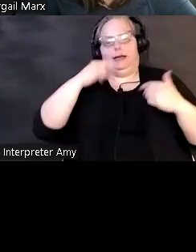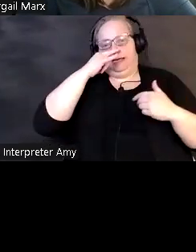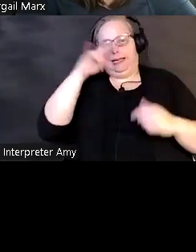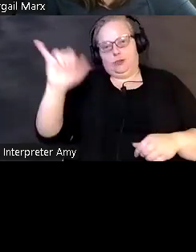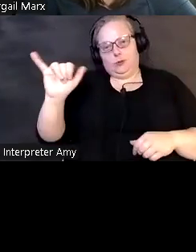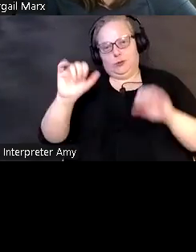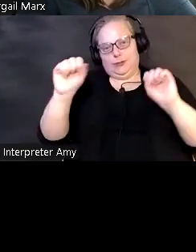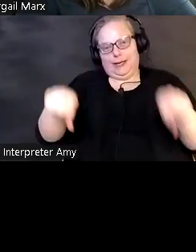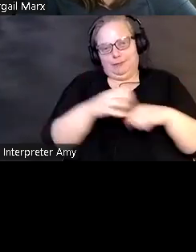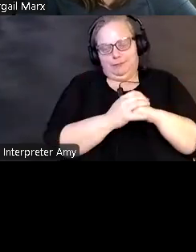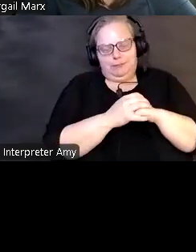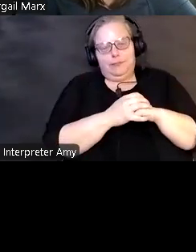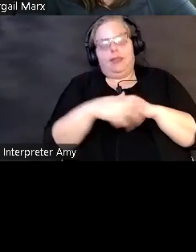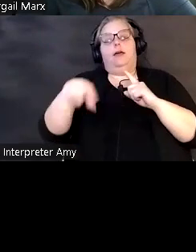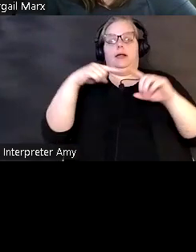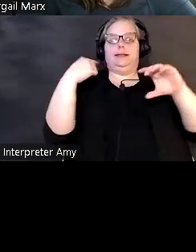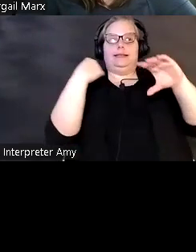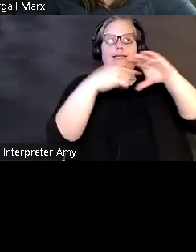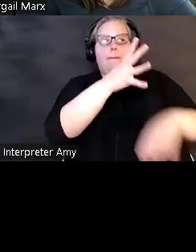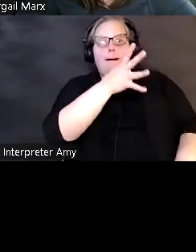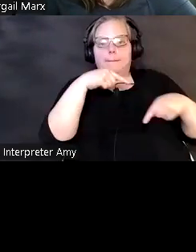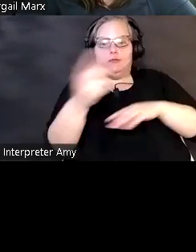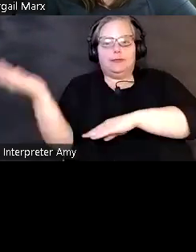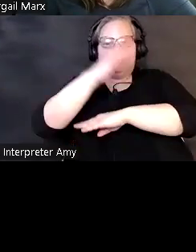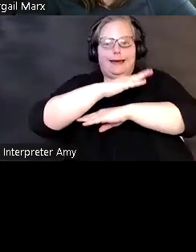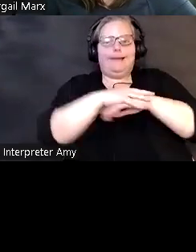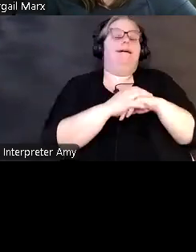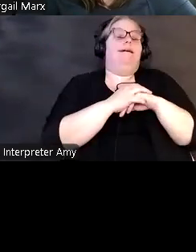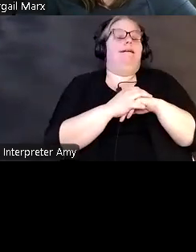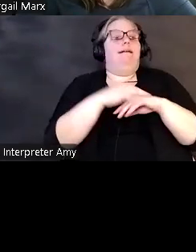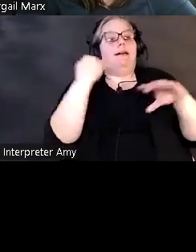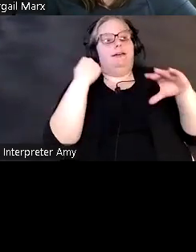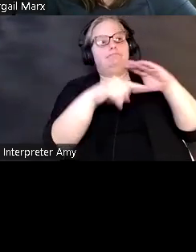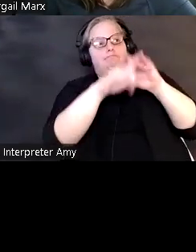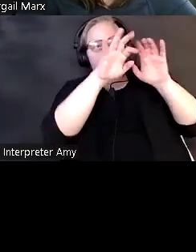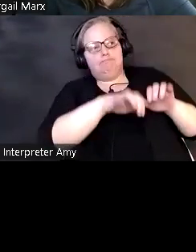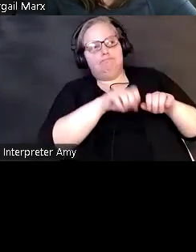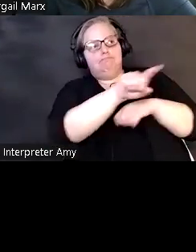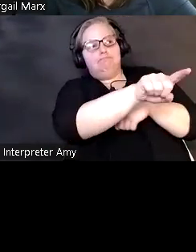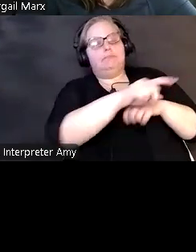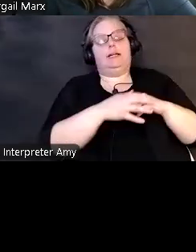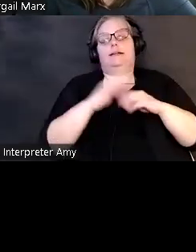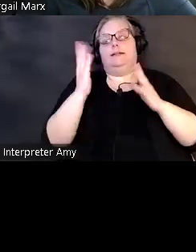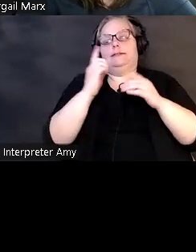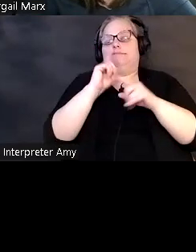as well as emailing mom during the day. So some of those features are also important